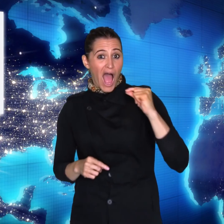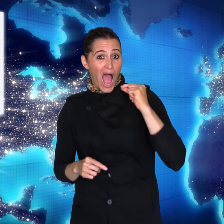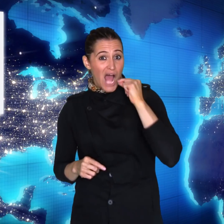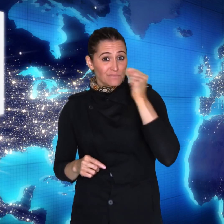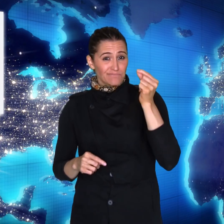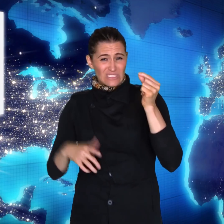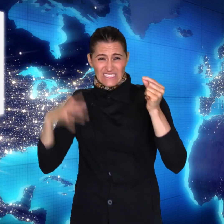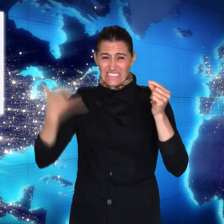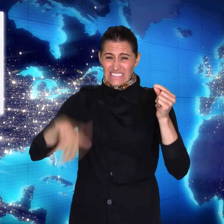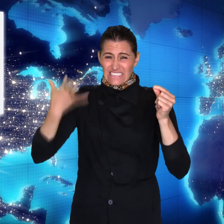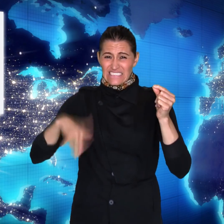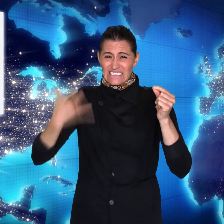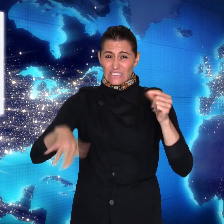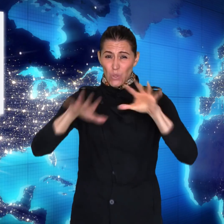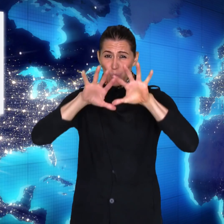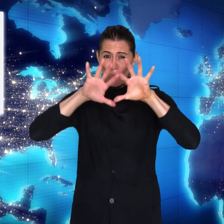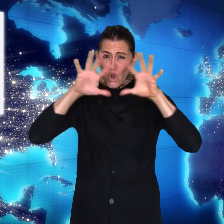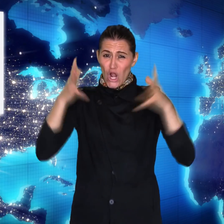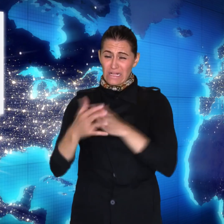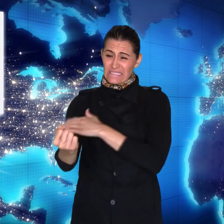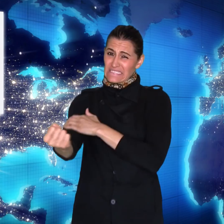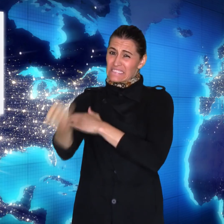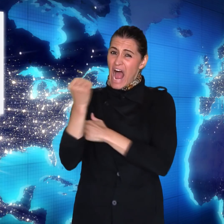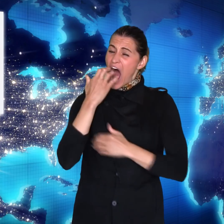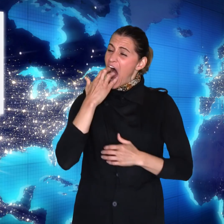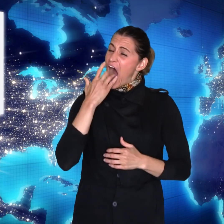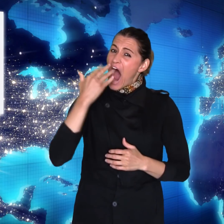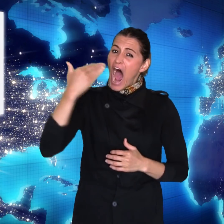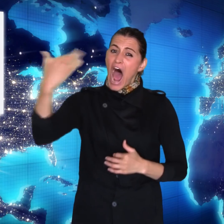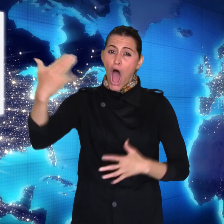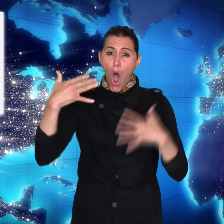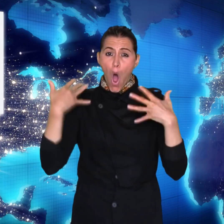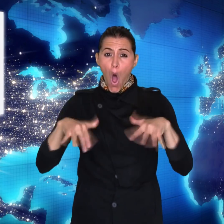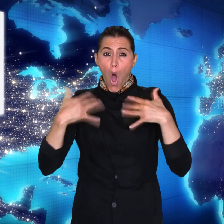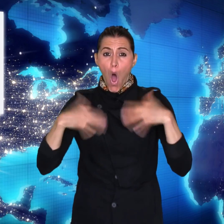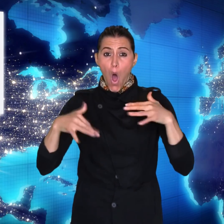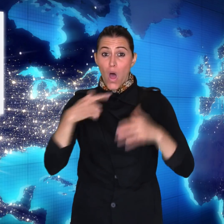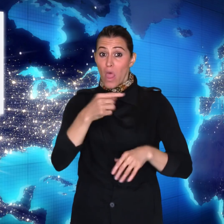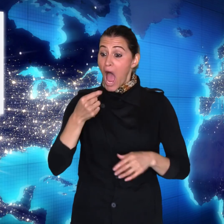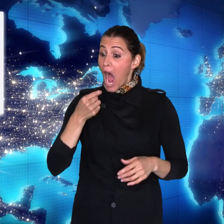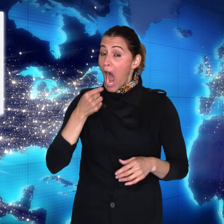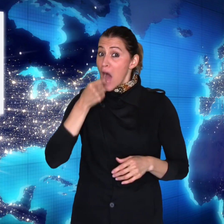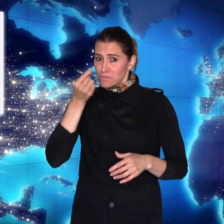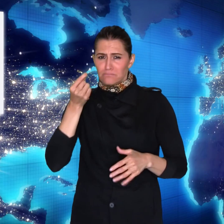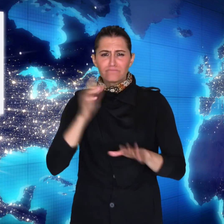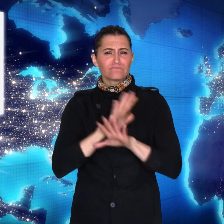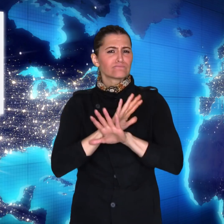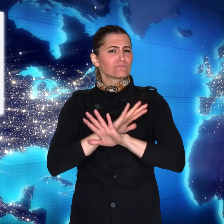eating world’s hottest chili pepper